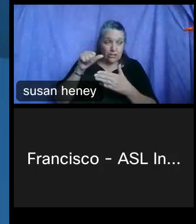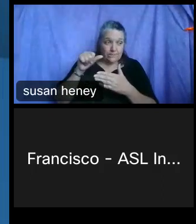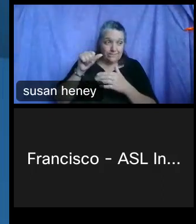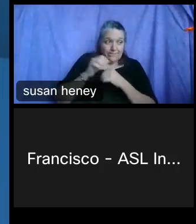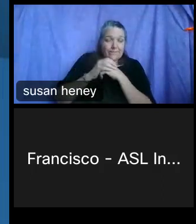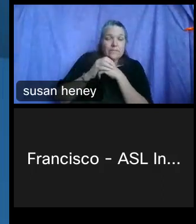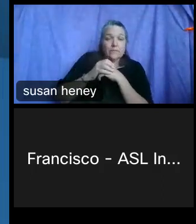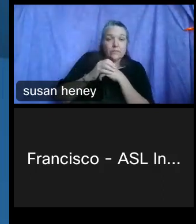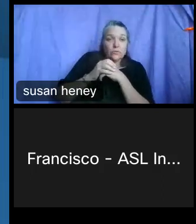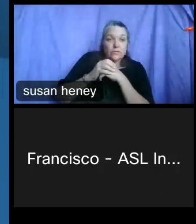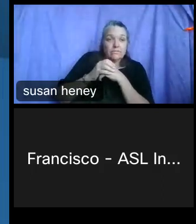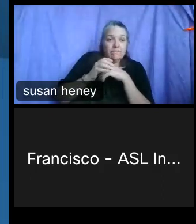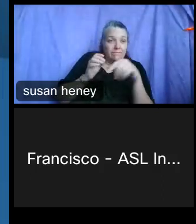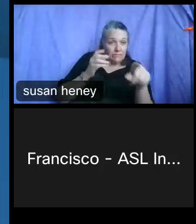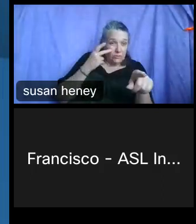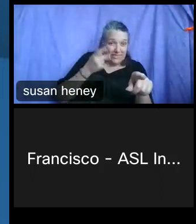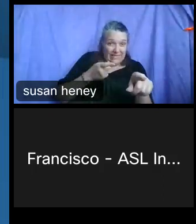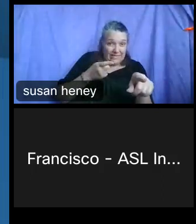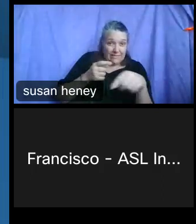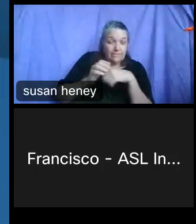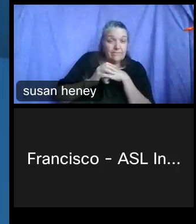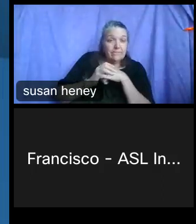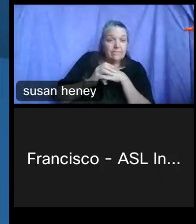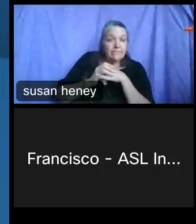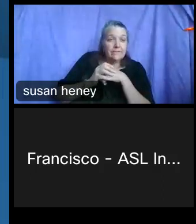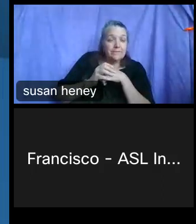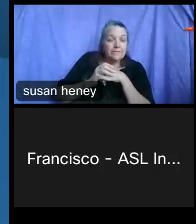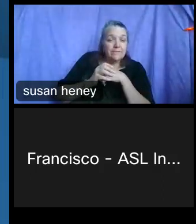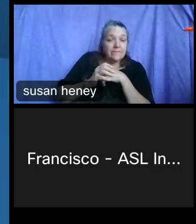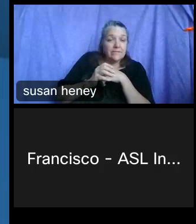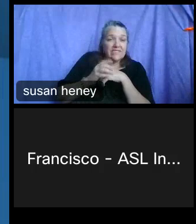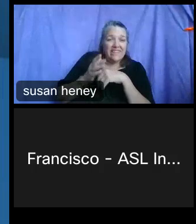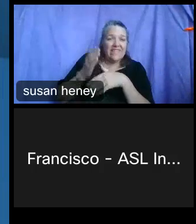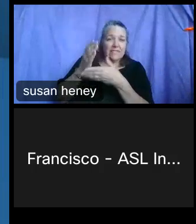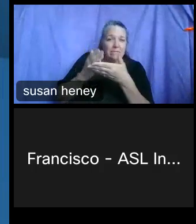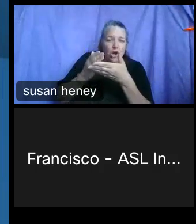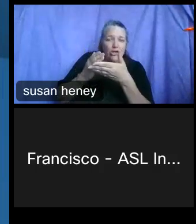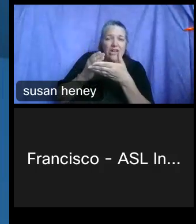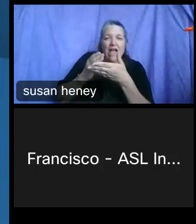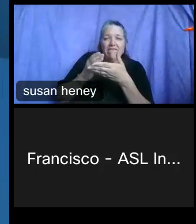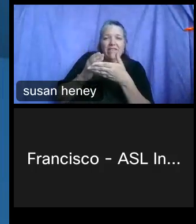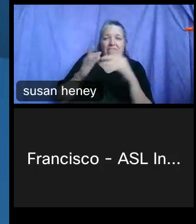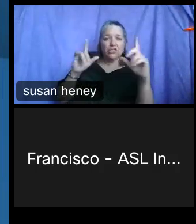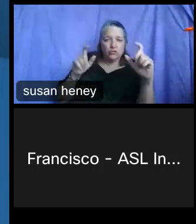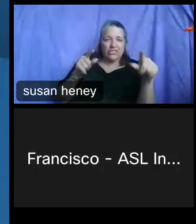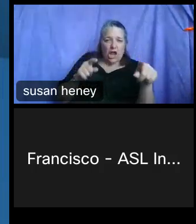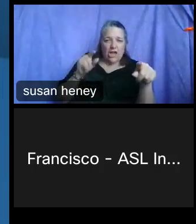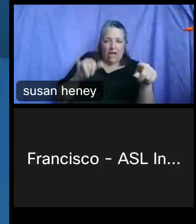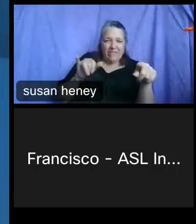as it appears here. This is part of the screenshot of the data.census.gov page. We will be conducting